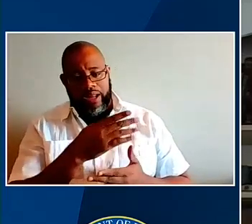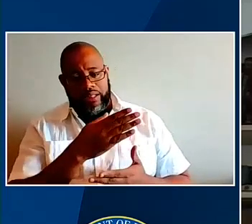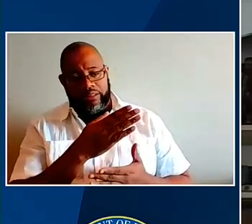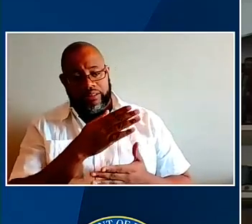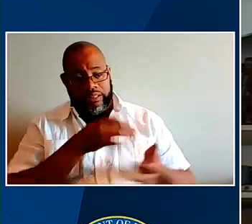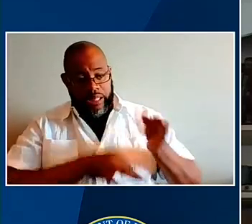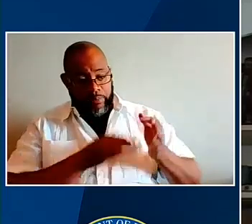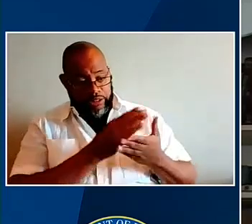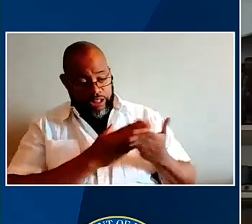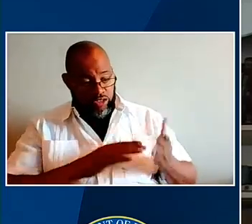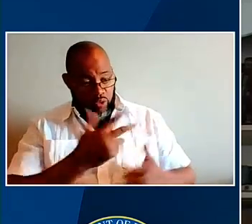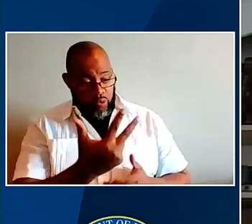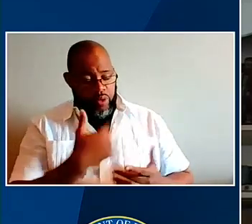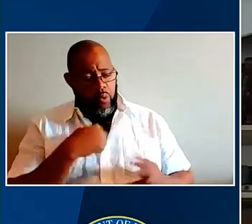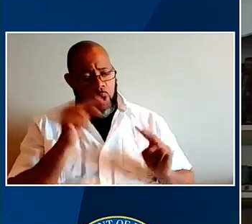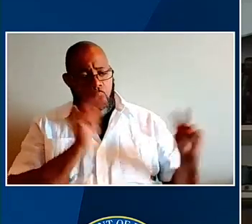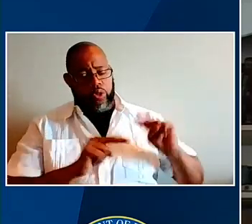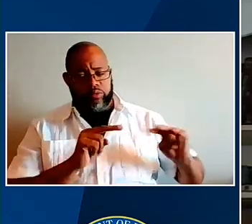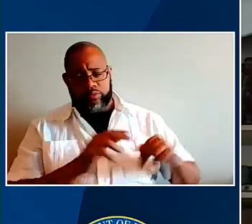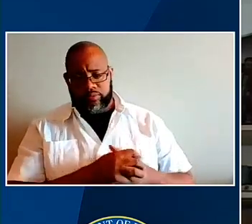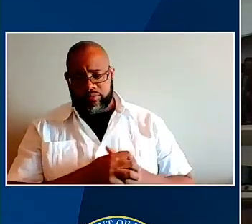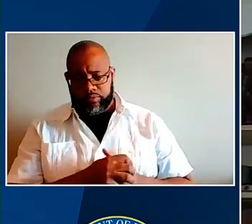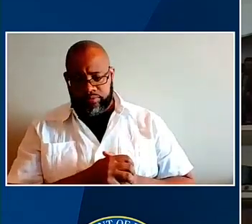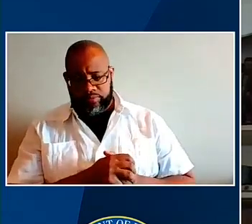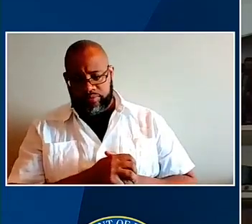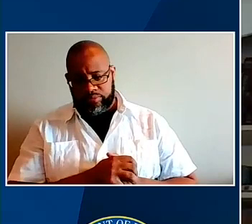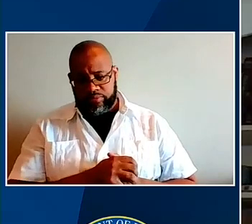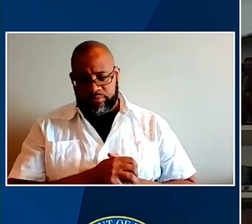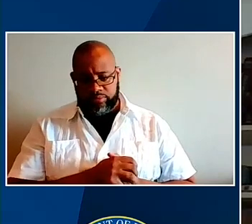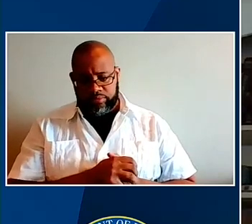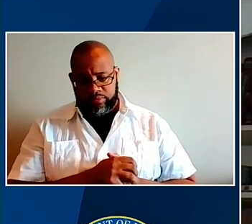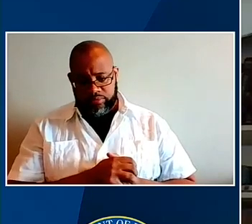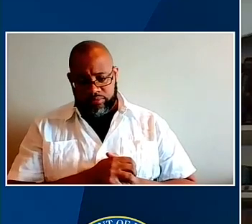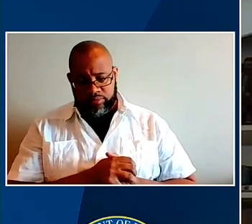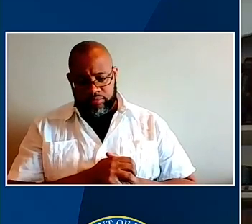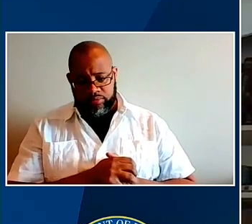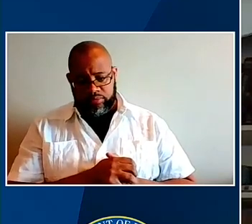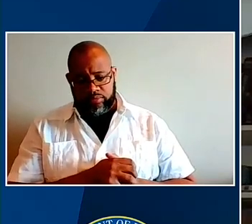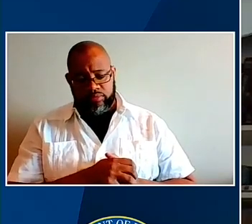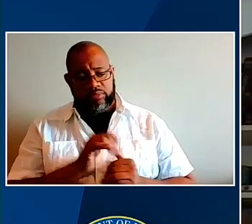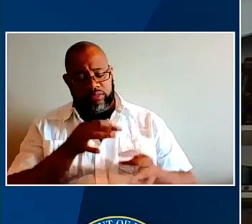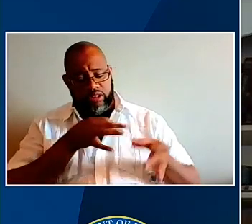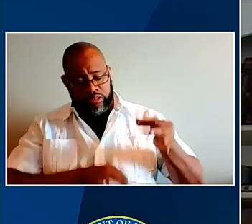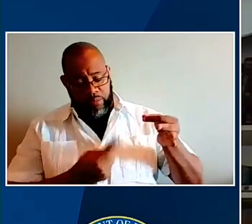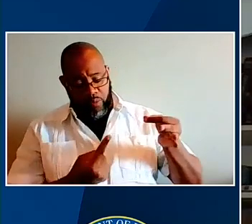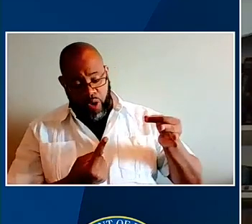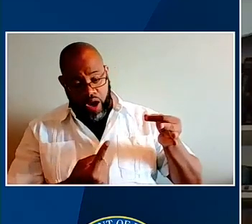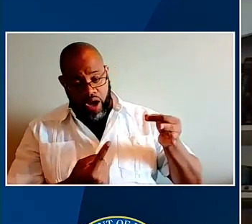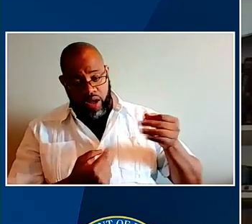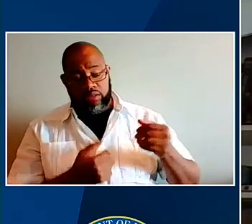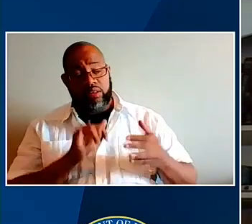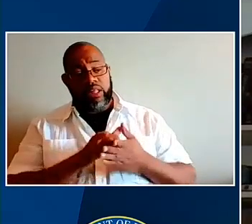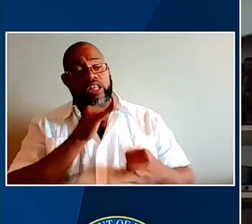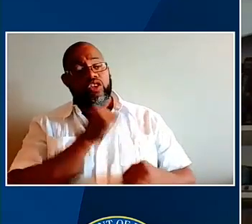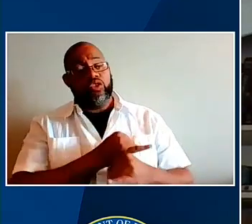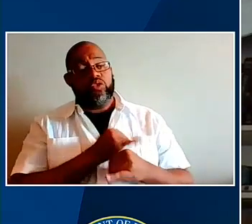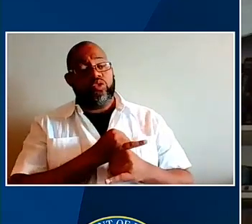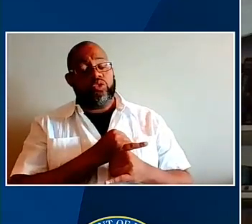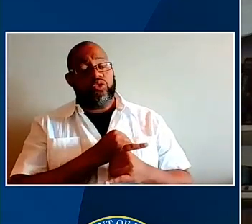and we look at romanette 1, the institution is- this is an exemption, this